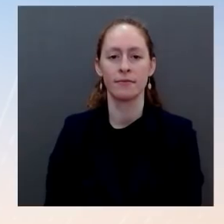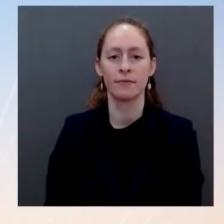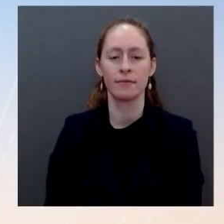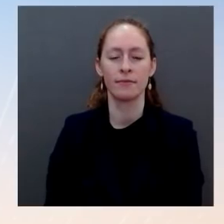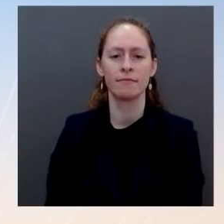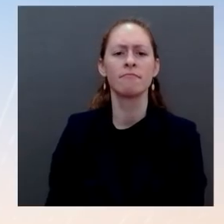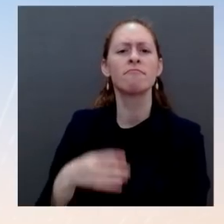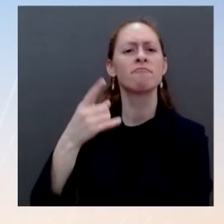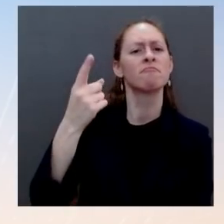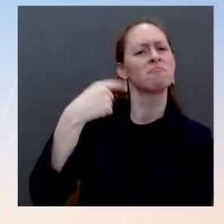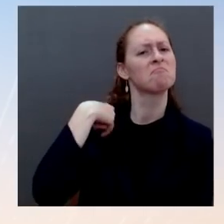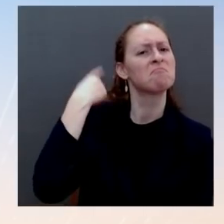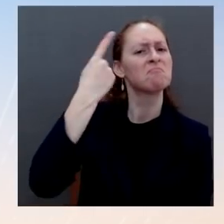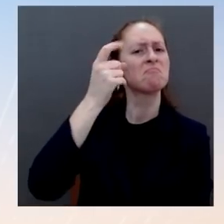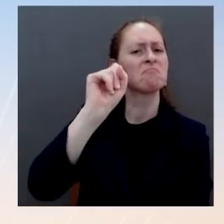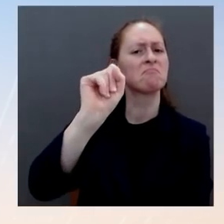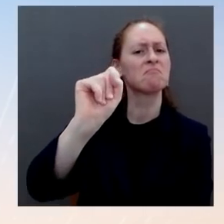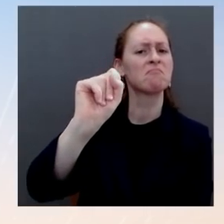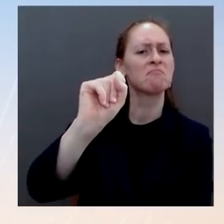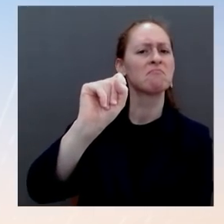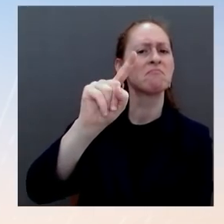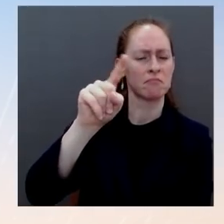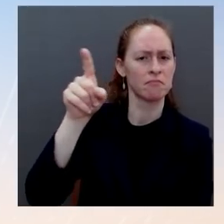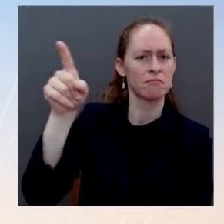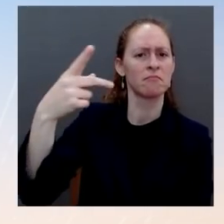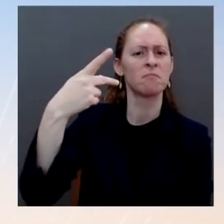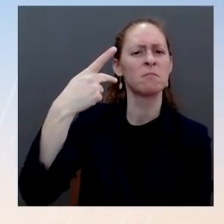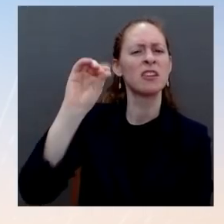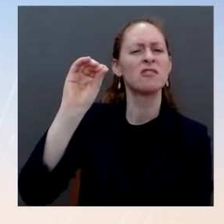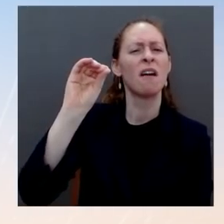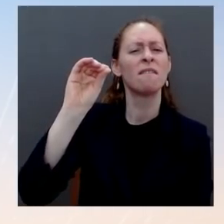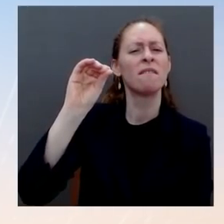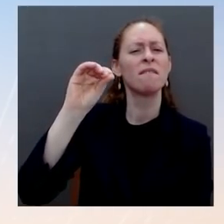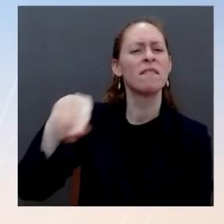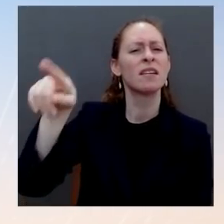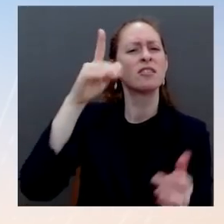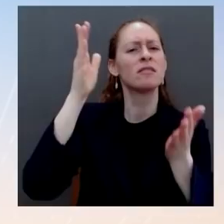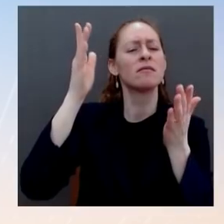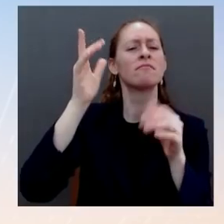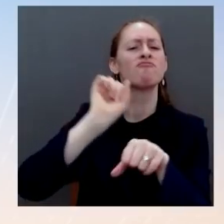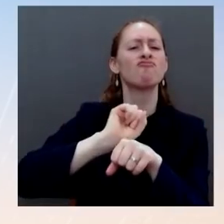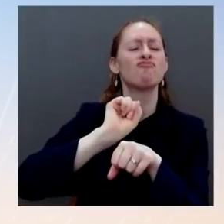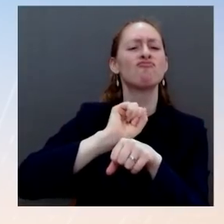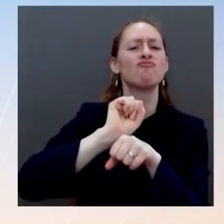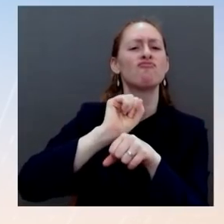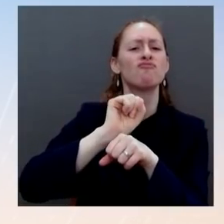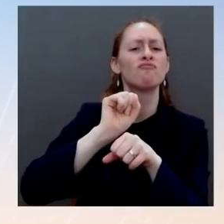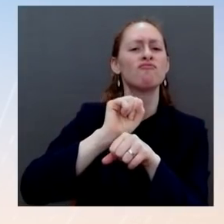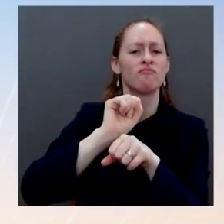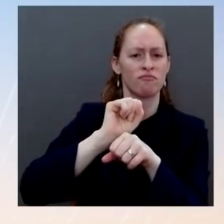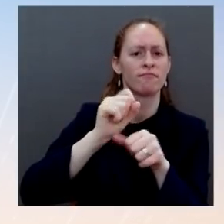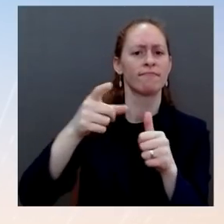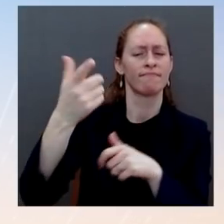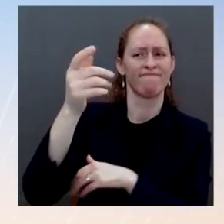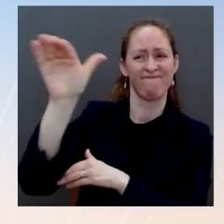They've said that if they don't get the waiver, it could impact mail service. Ms. Psaki: Well, I would say, just to remind everybody,